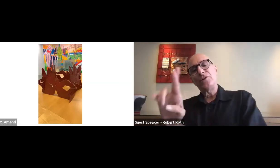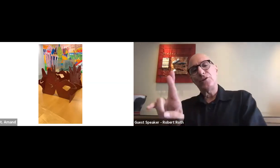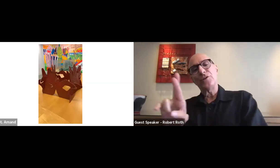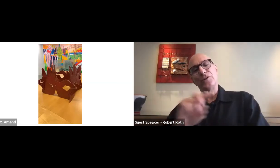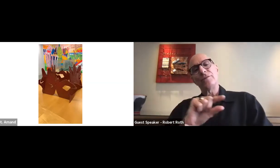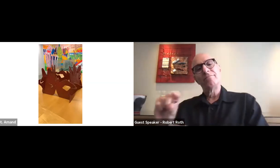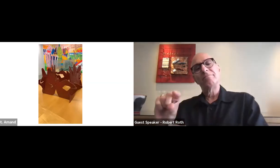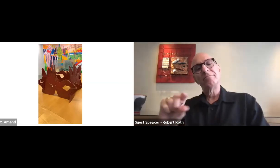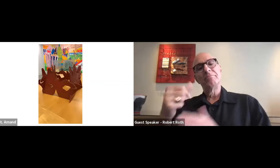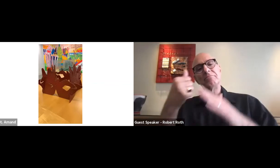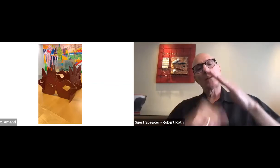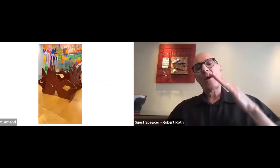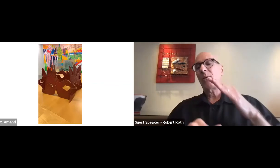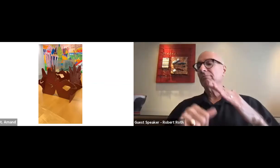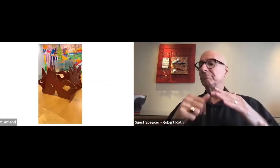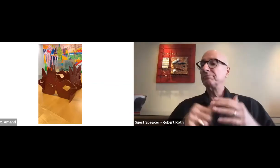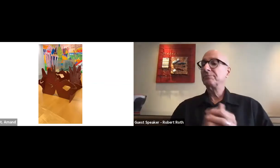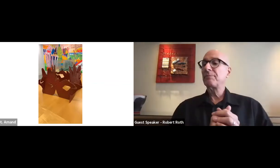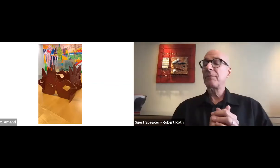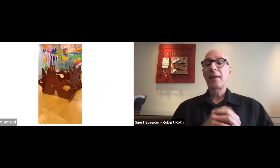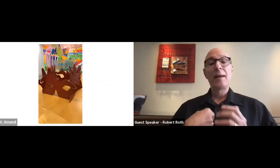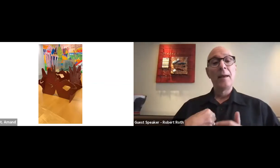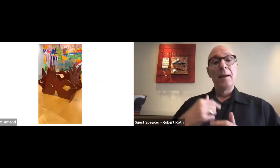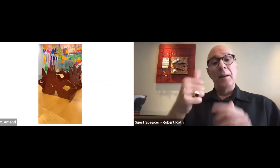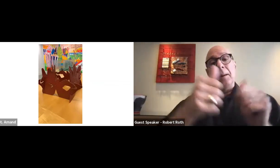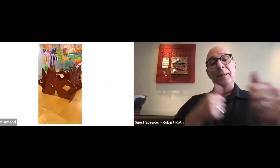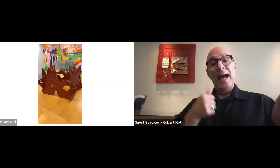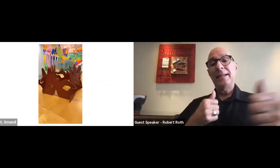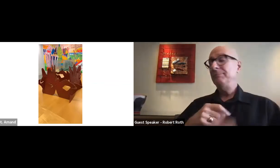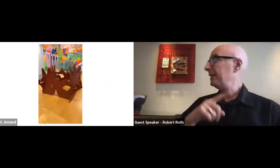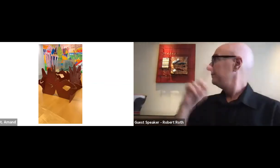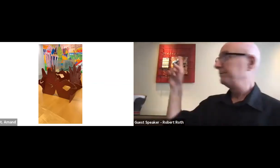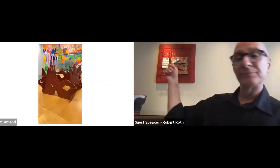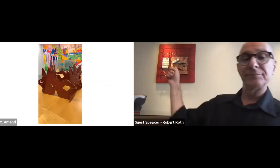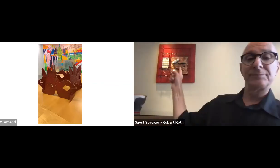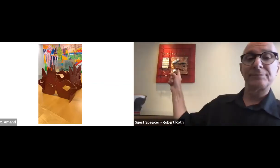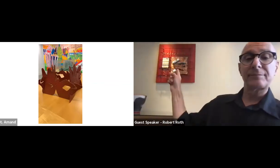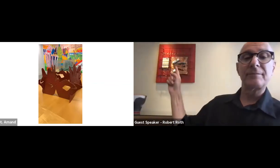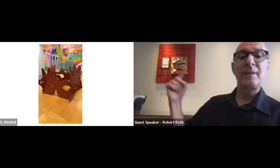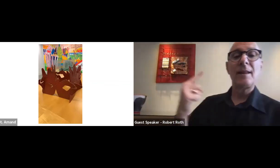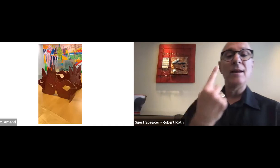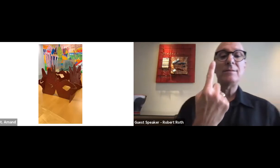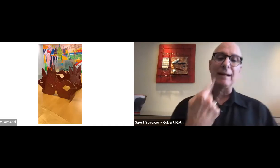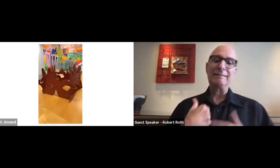And he would sign his name, Guy Wonder, with the wire, so...